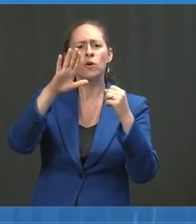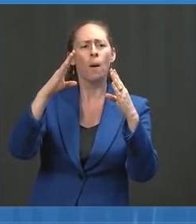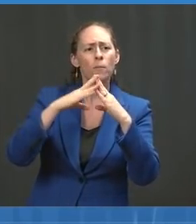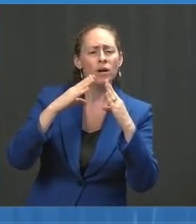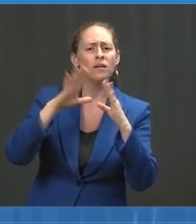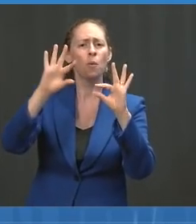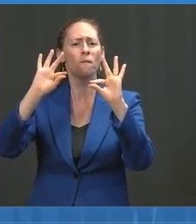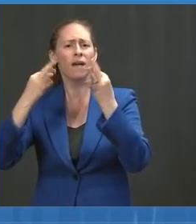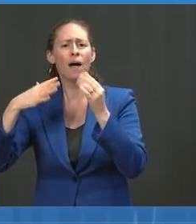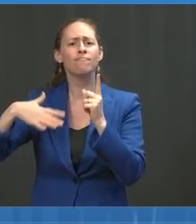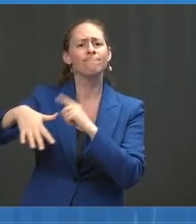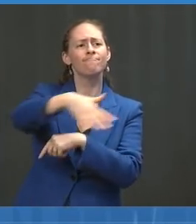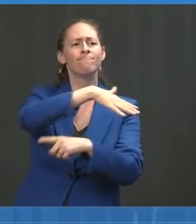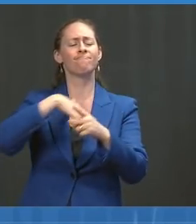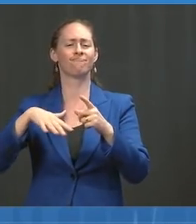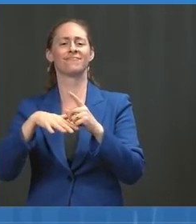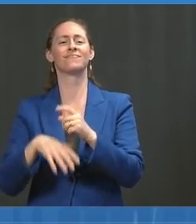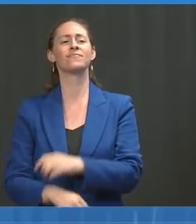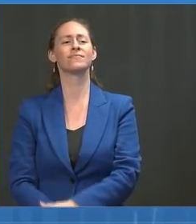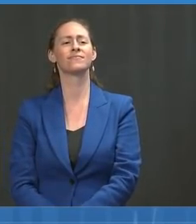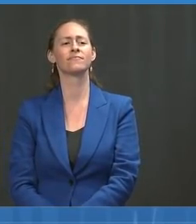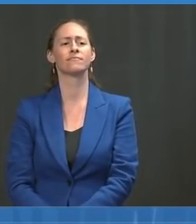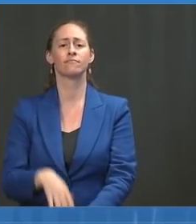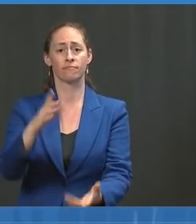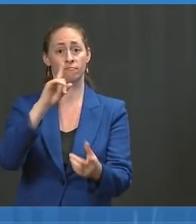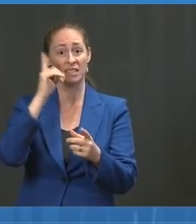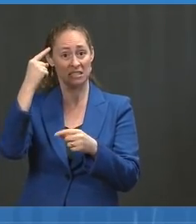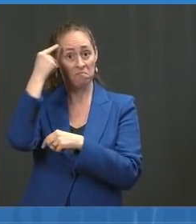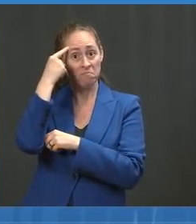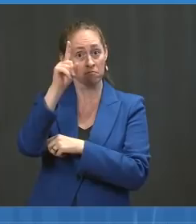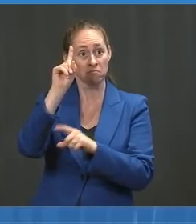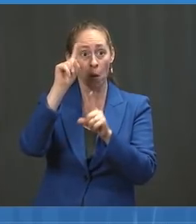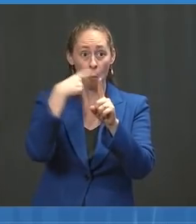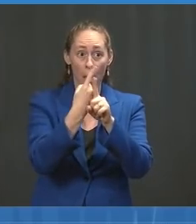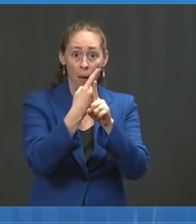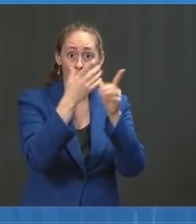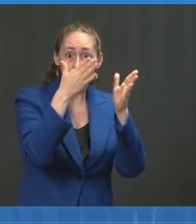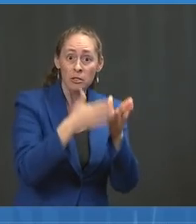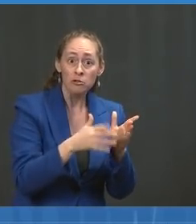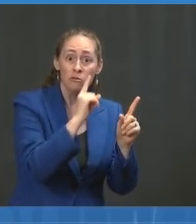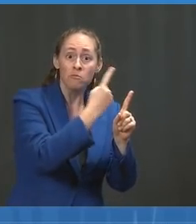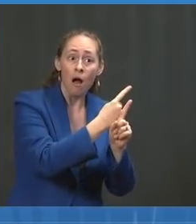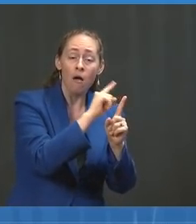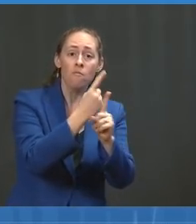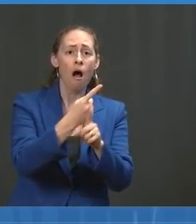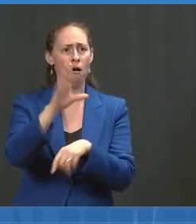It's not just individuals; institutions must step up too, and many are.